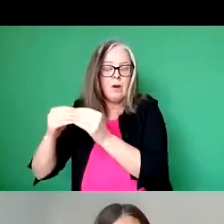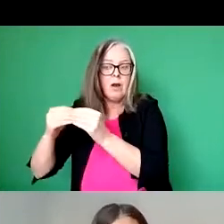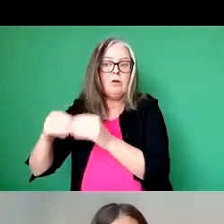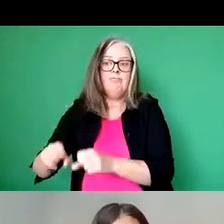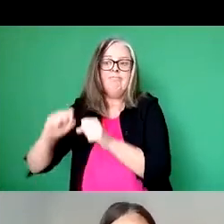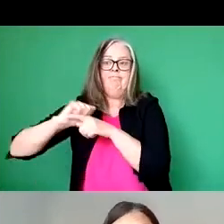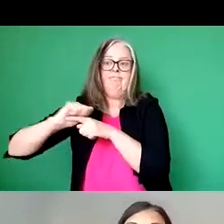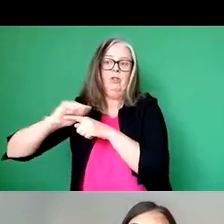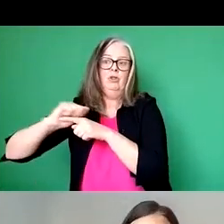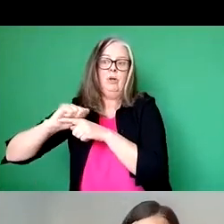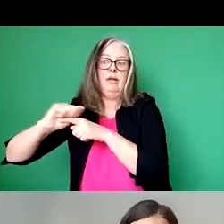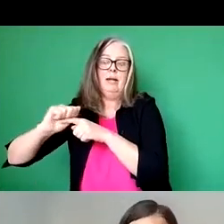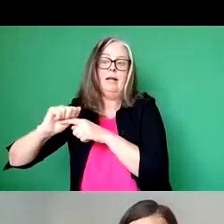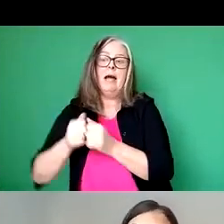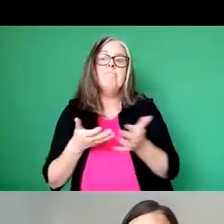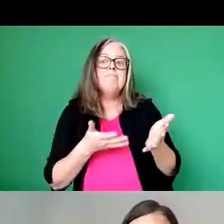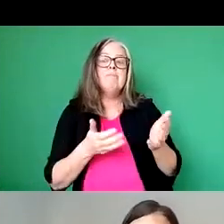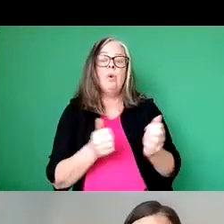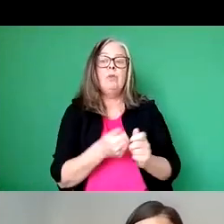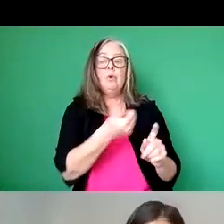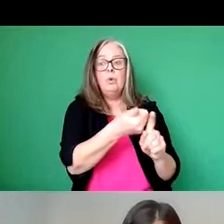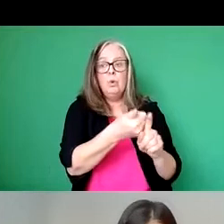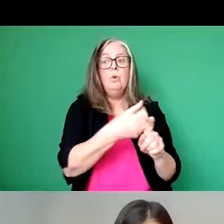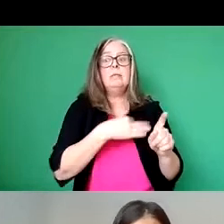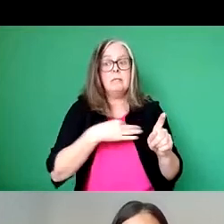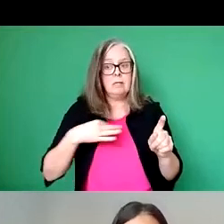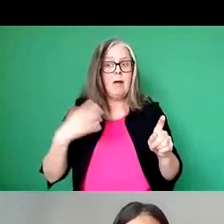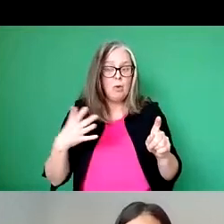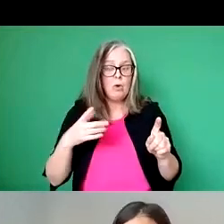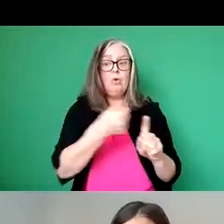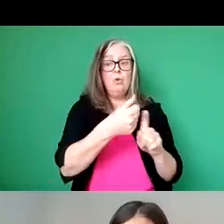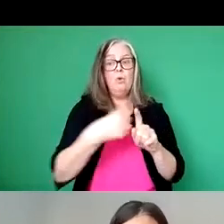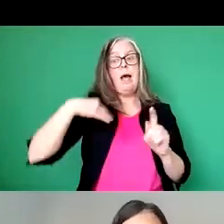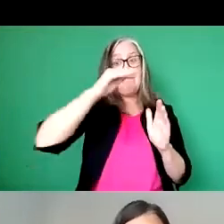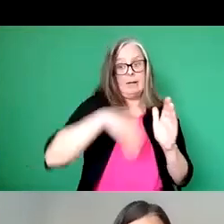applicant or an employee who requires the assistance of a service animal